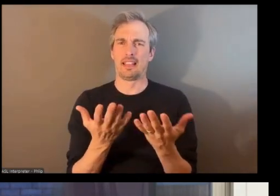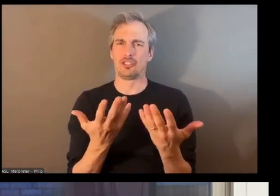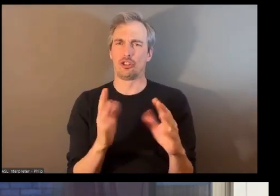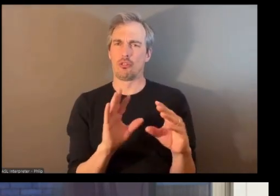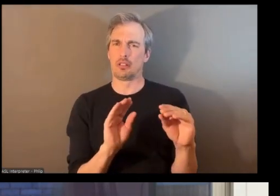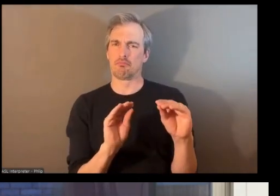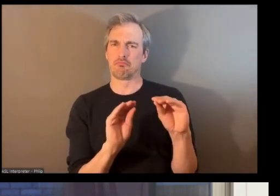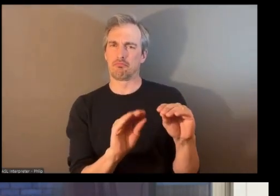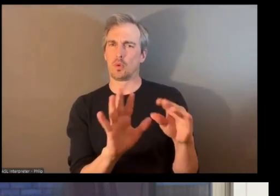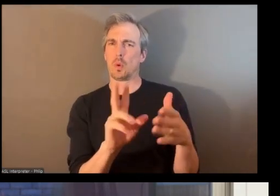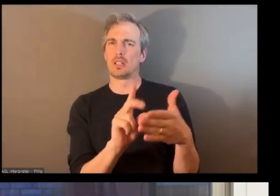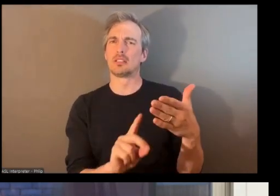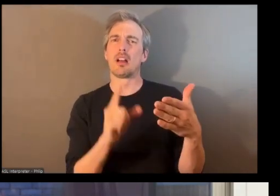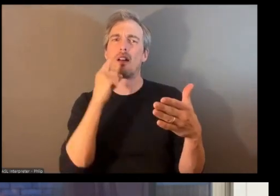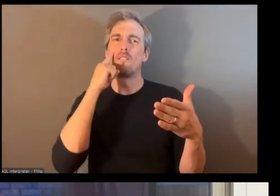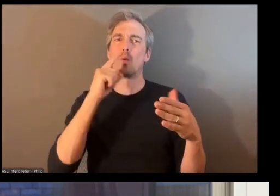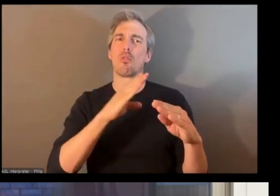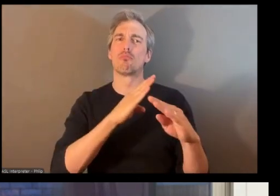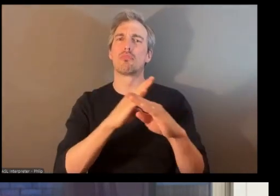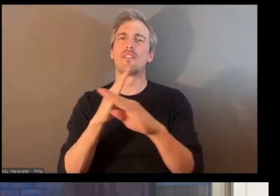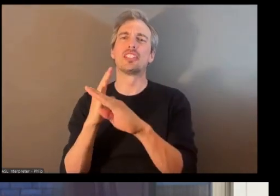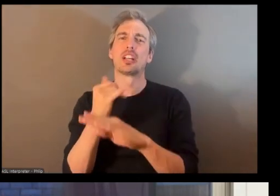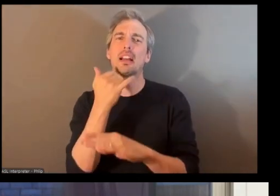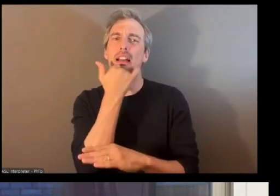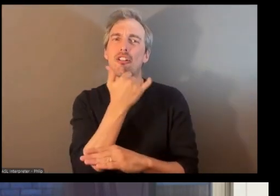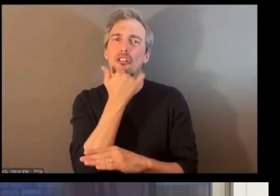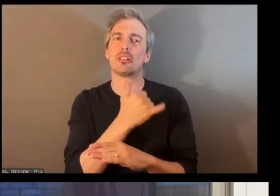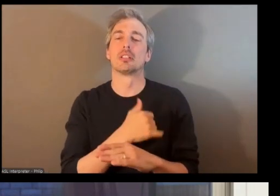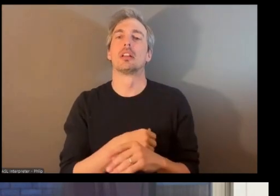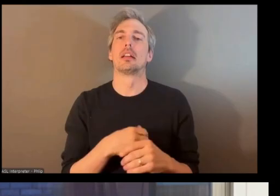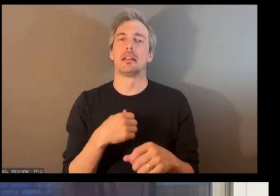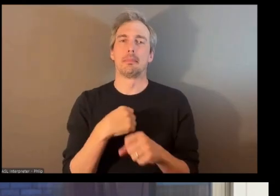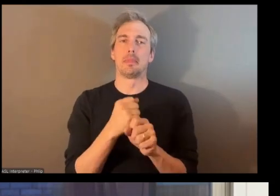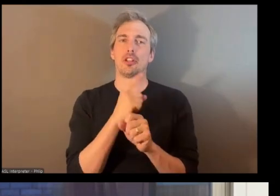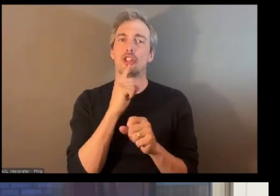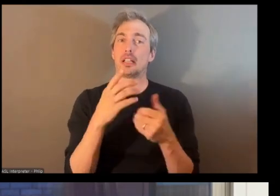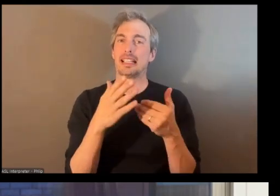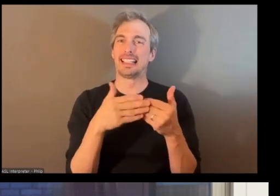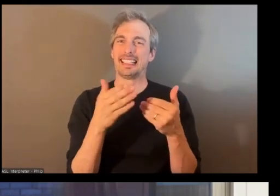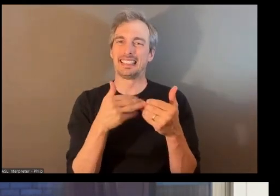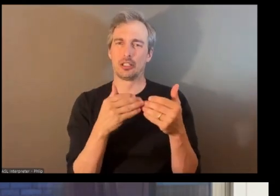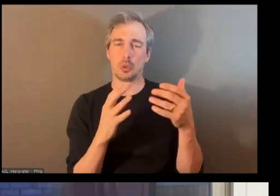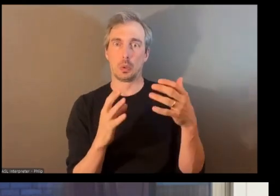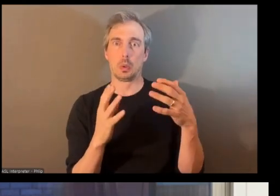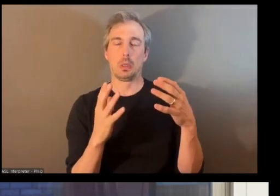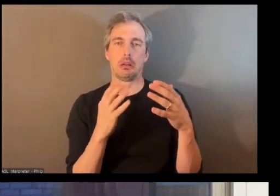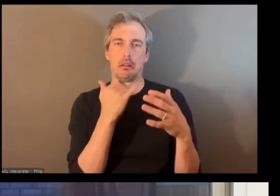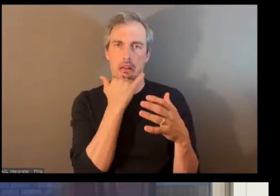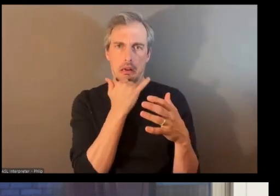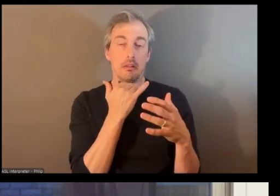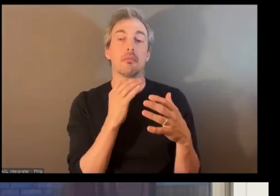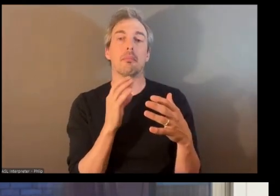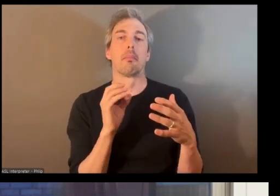then last on the slide I have... Plan for accessible content and presentation early in the design process.